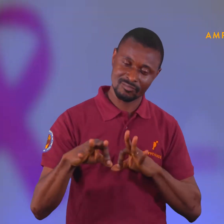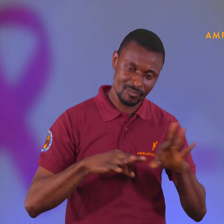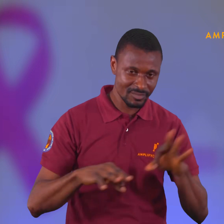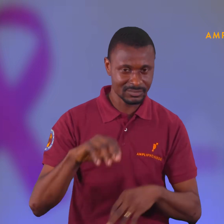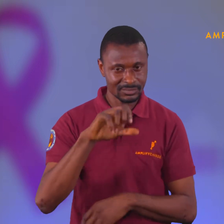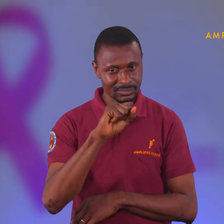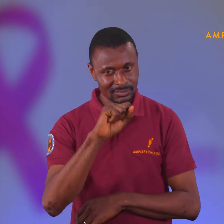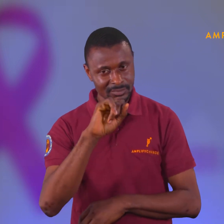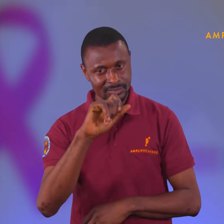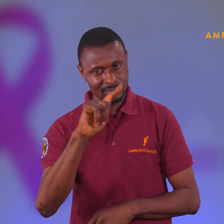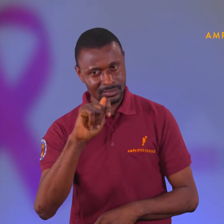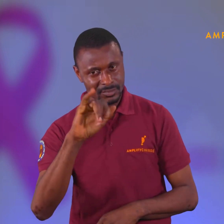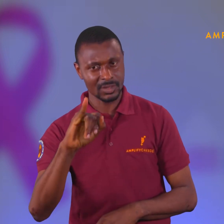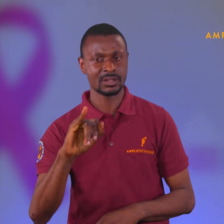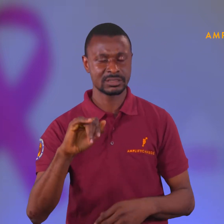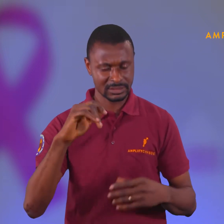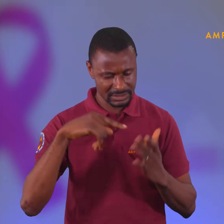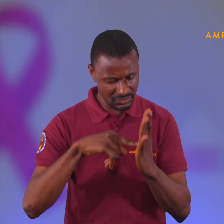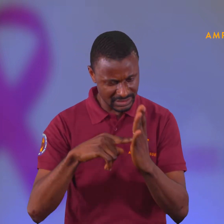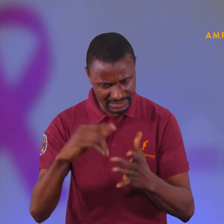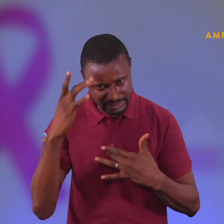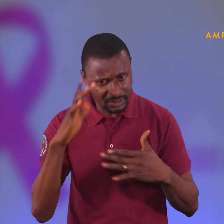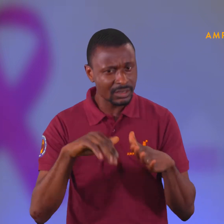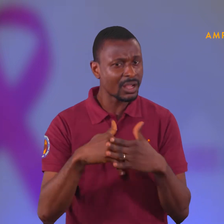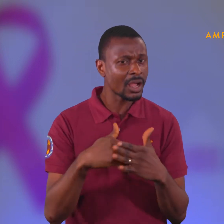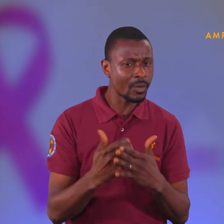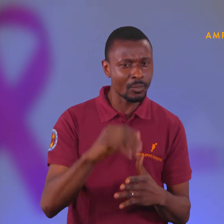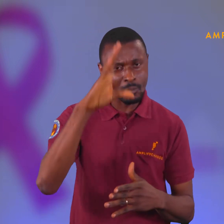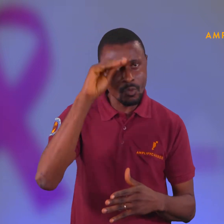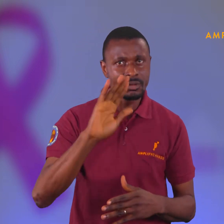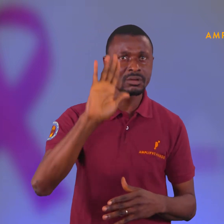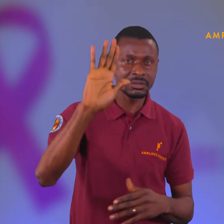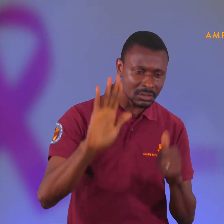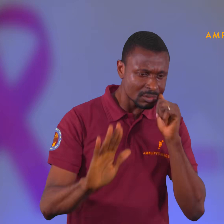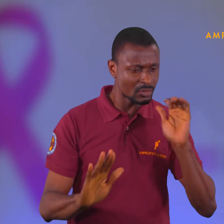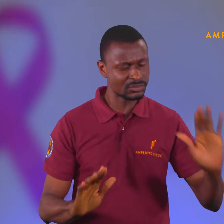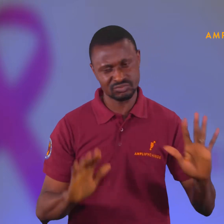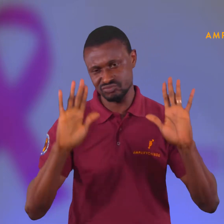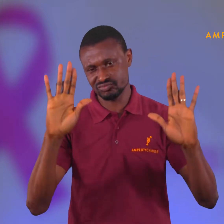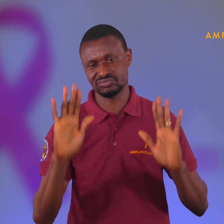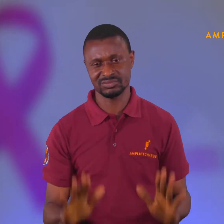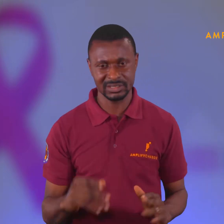We have learnt that both men and women have different symptoms of STI.